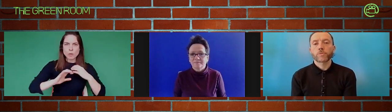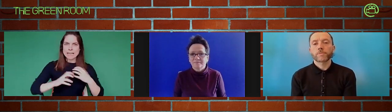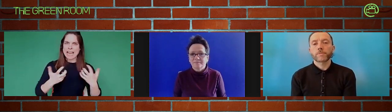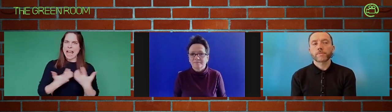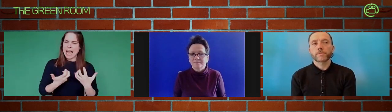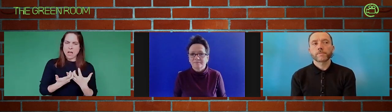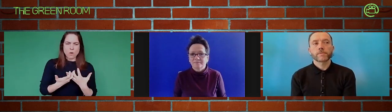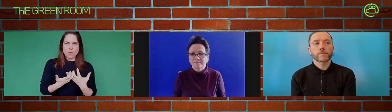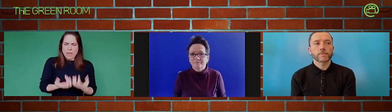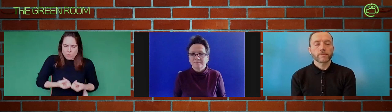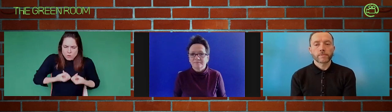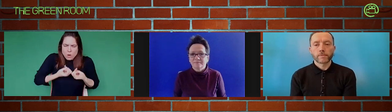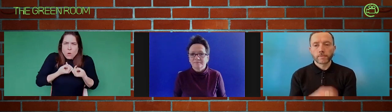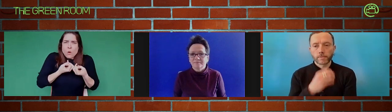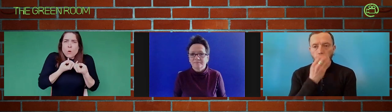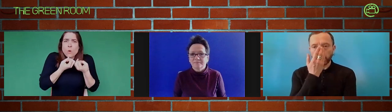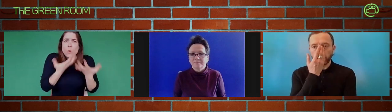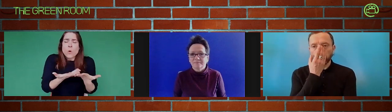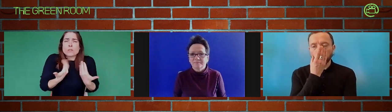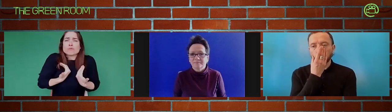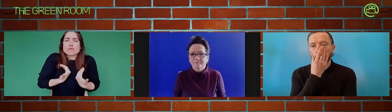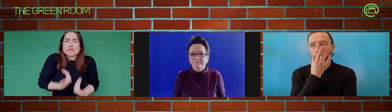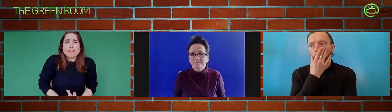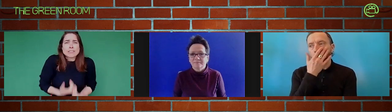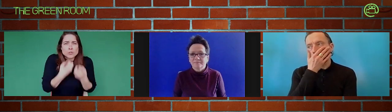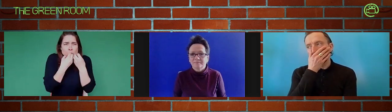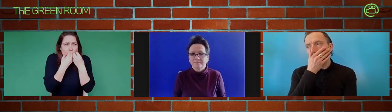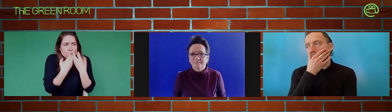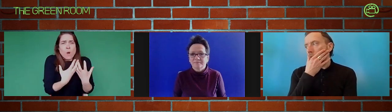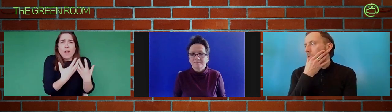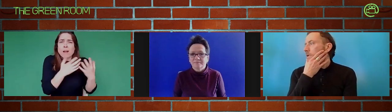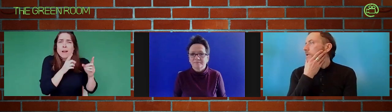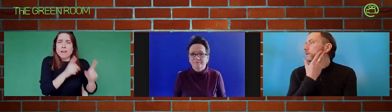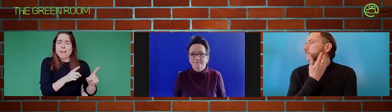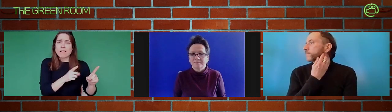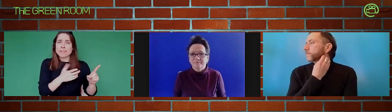the access as well because so many people do such creative things with it now.